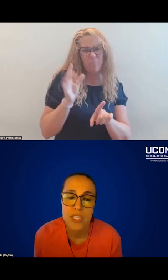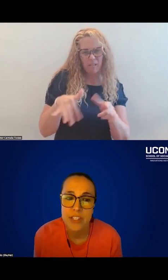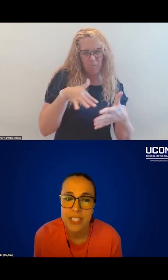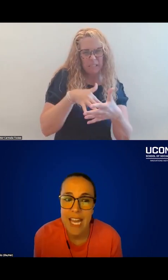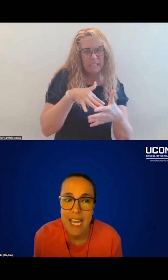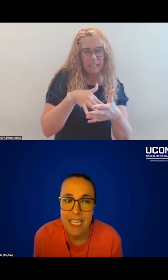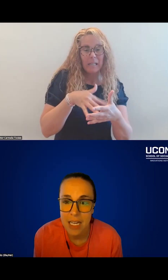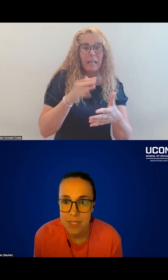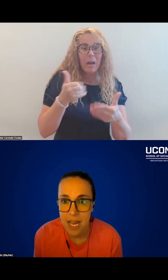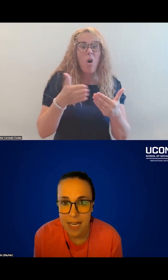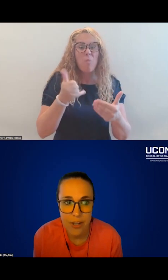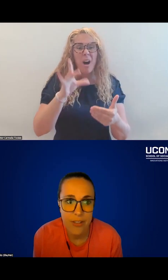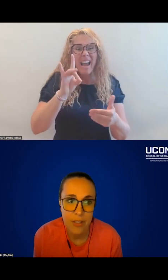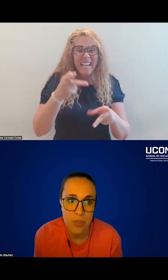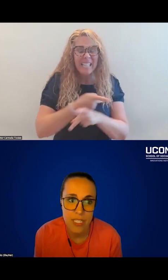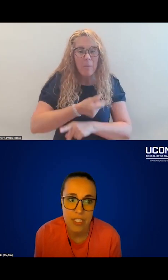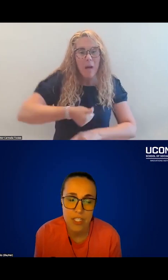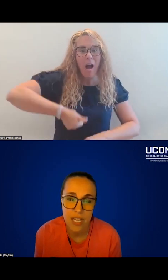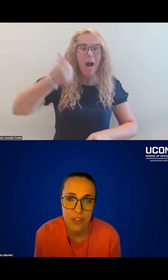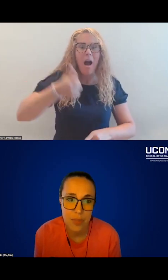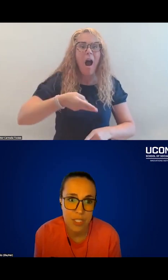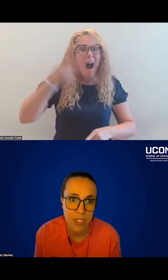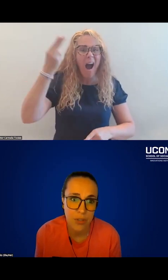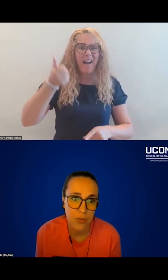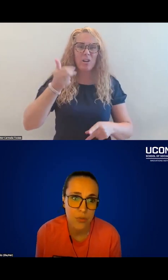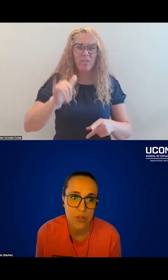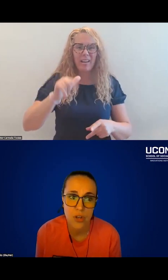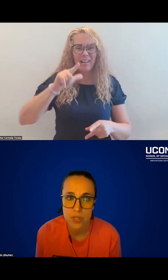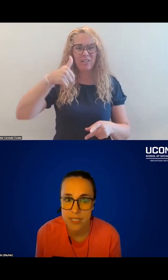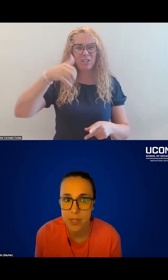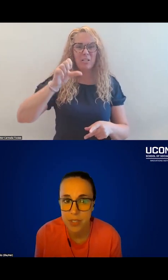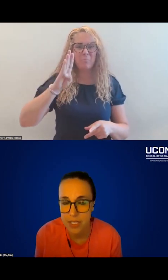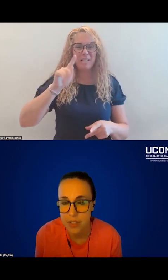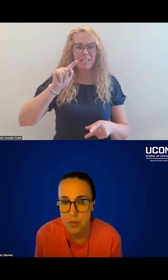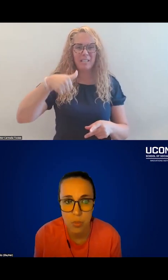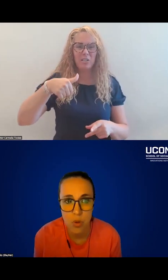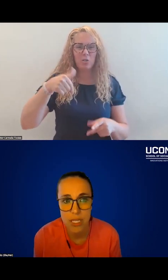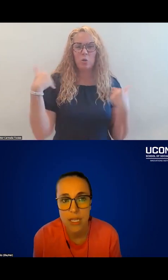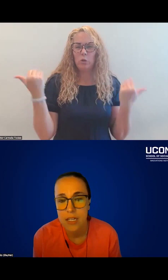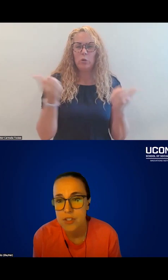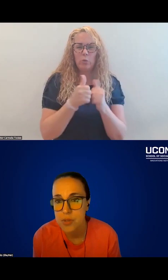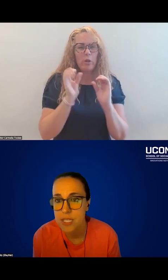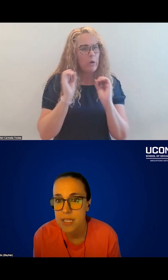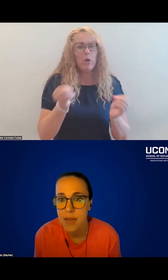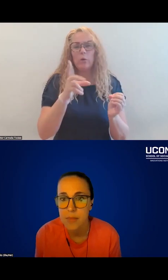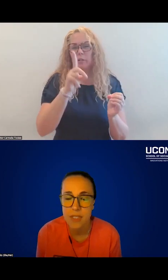WAS EIGHT TIMES HIGHER COMPARED TO LGBTQ YOUTH WITH NO DISABILITIES. SO